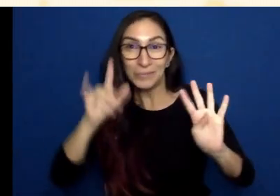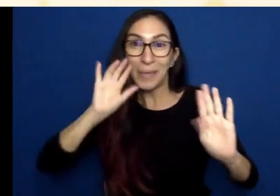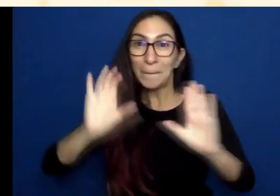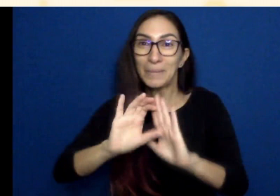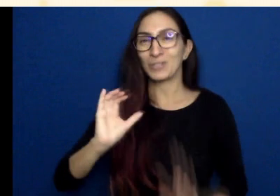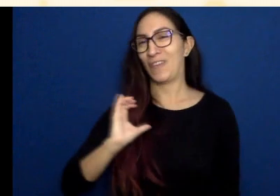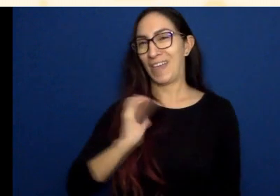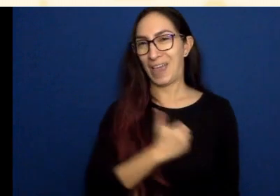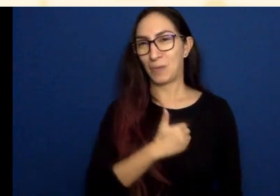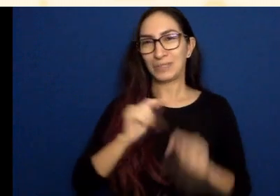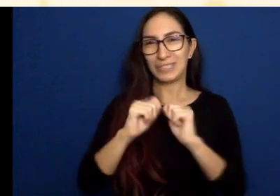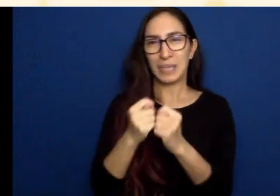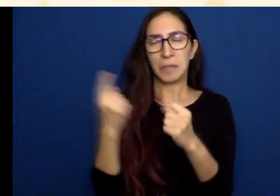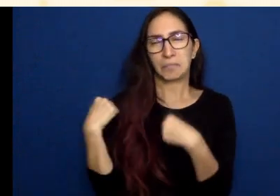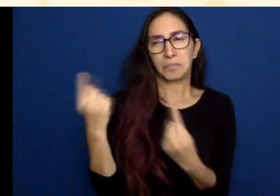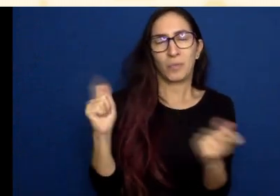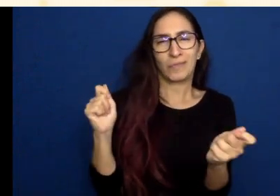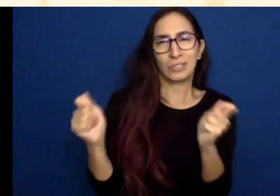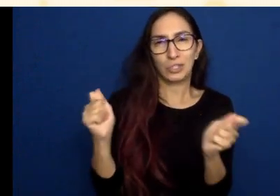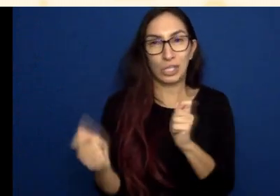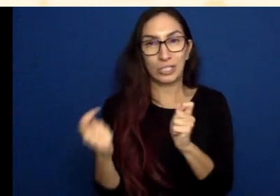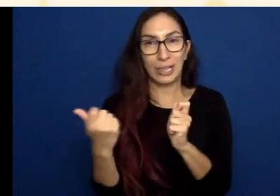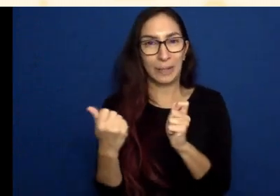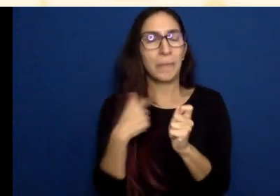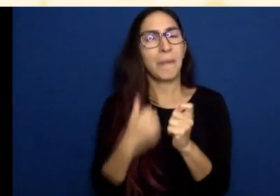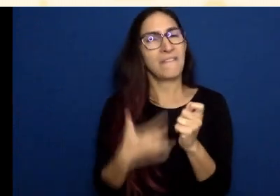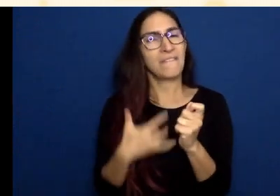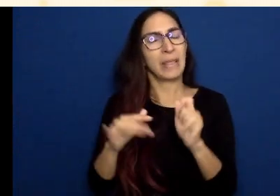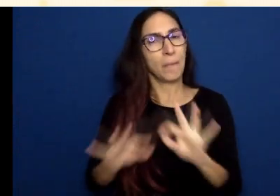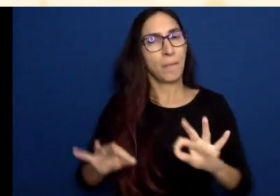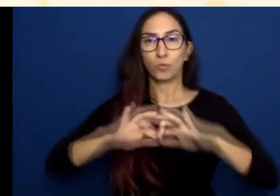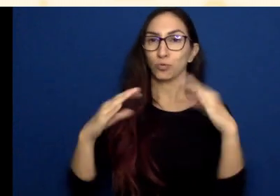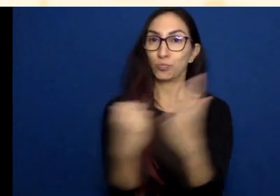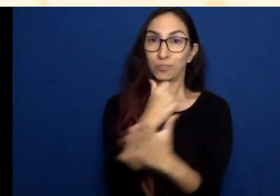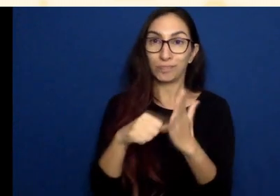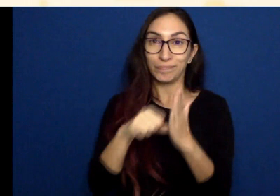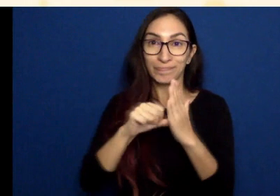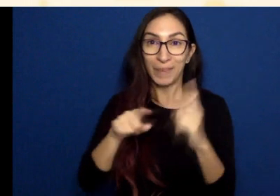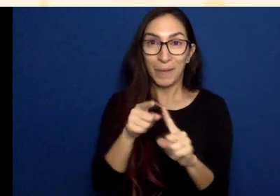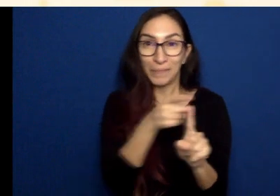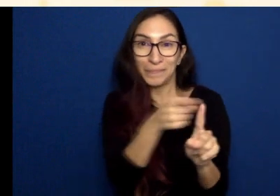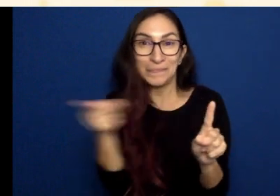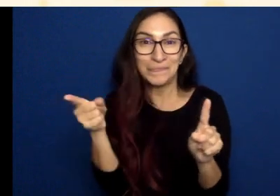on that URL, but on the URL that I’ve put in the chat. So first off, I'd like to introduce you to our team.